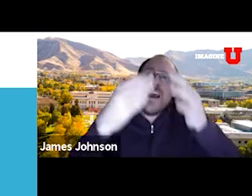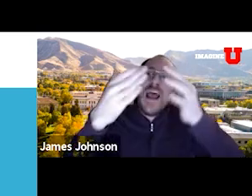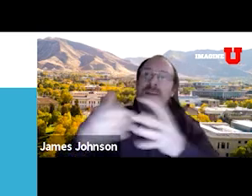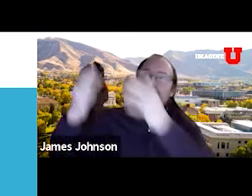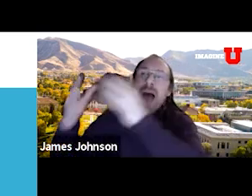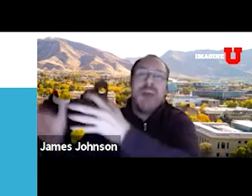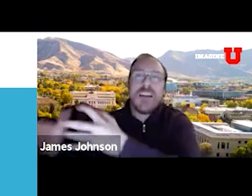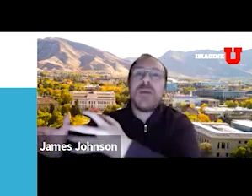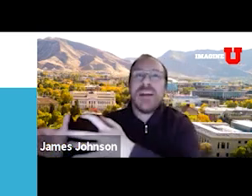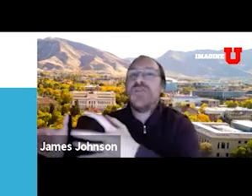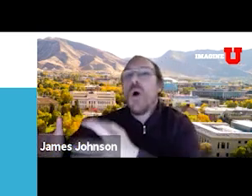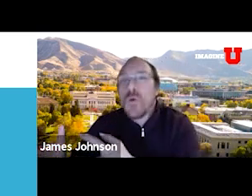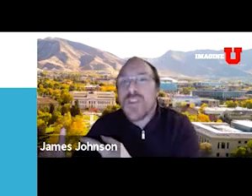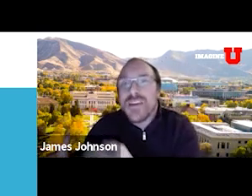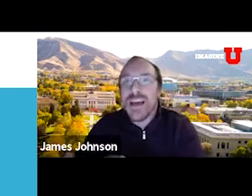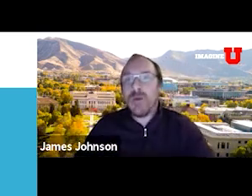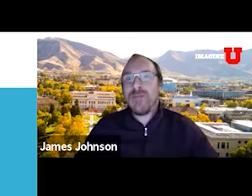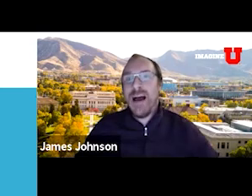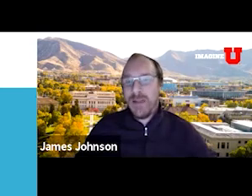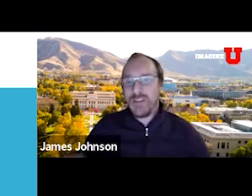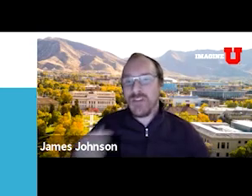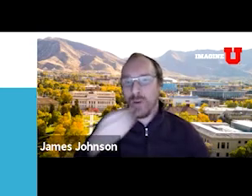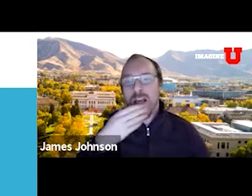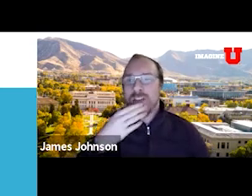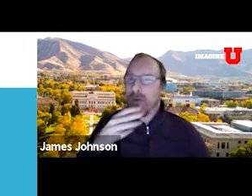and having to be an adult and what that means too.